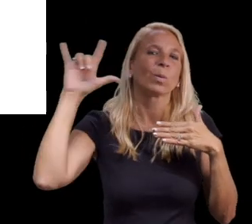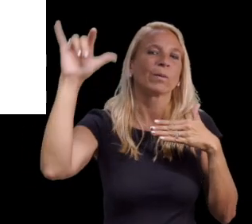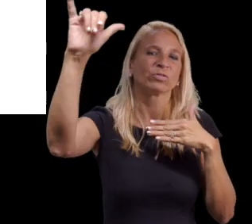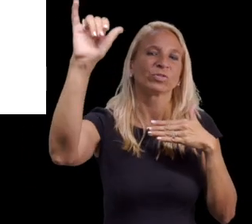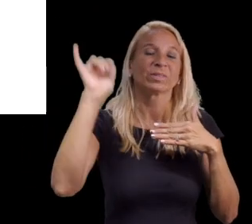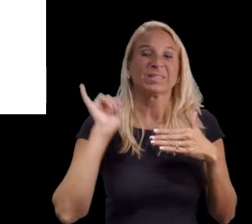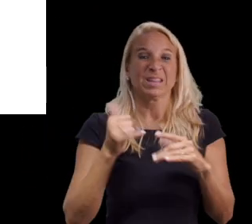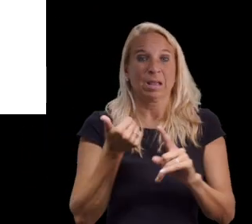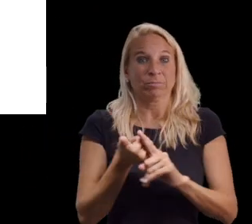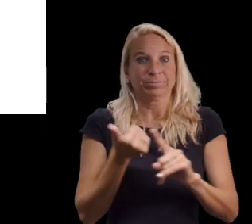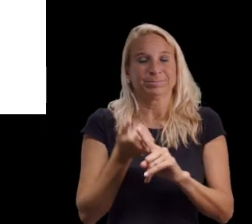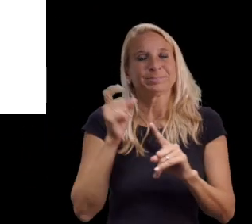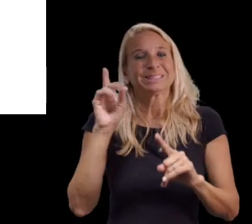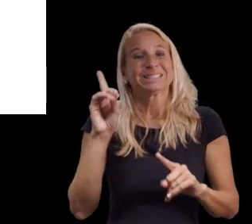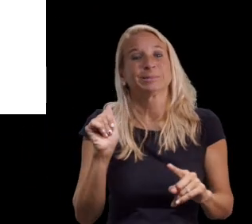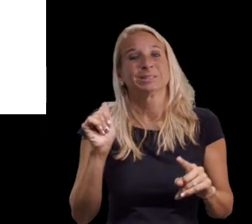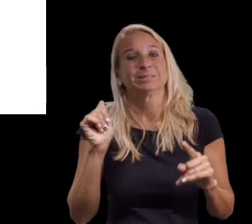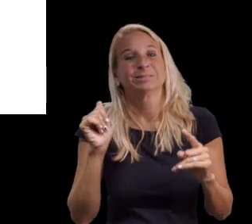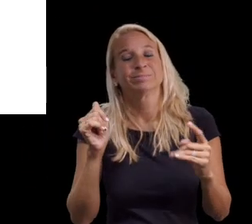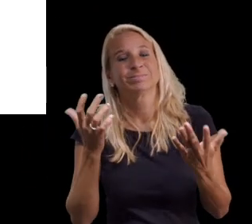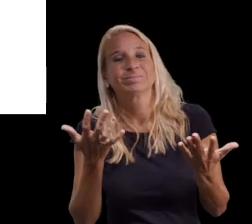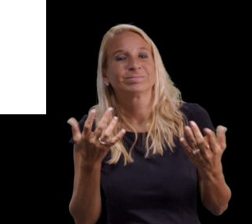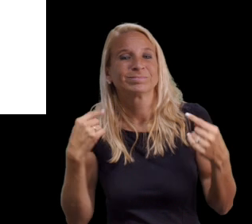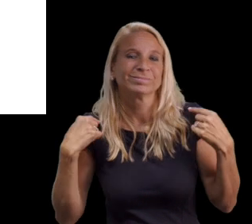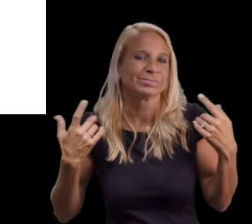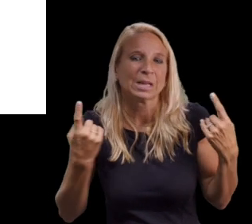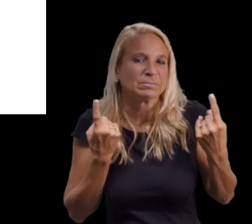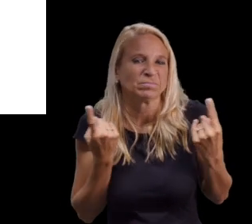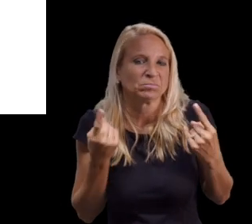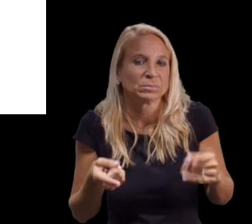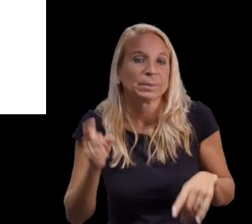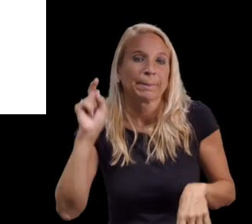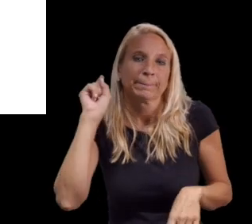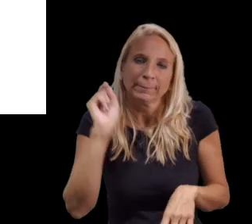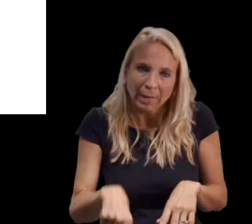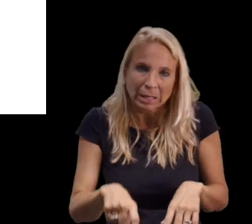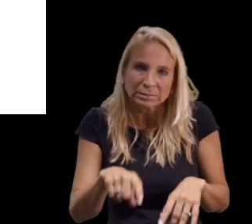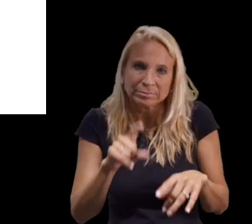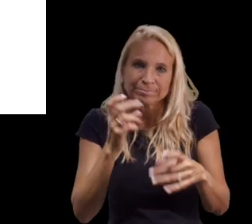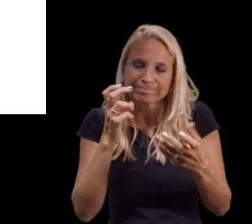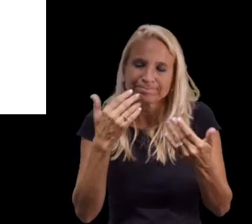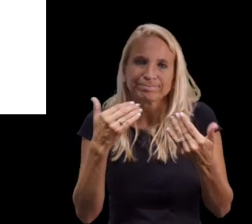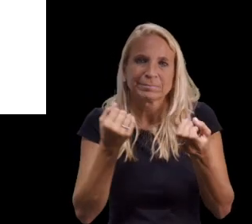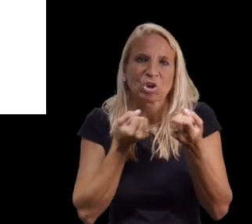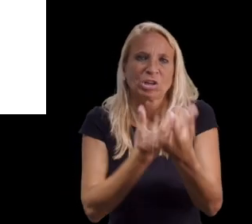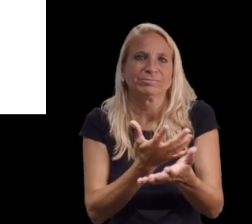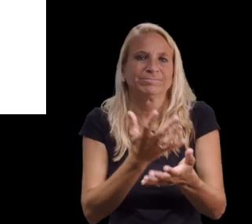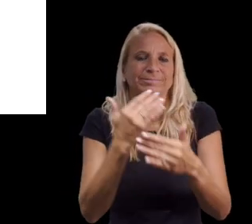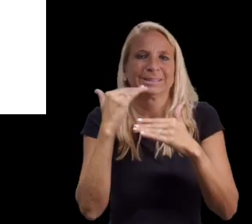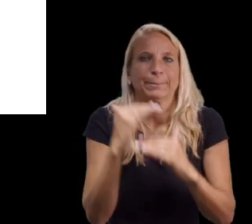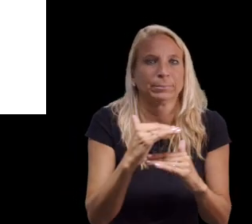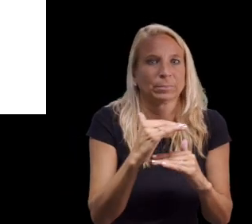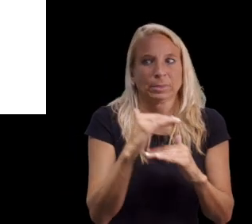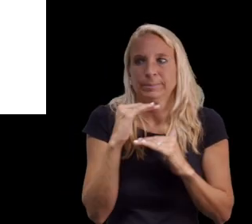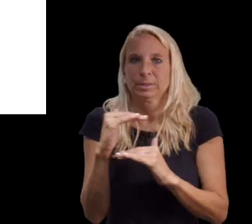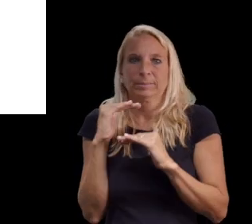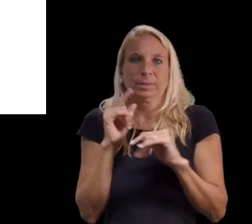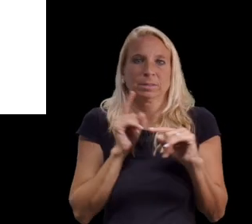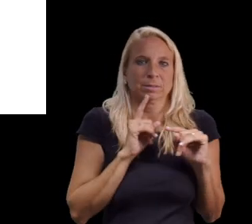and it is a condition that must also cause major functional limitations,